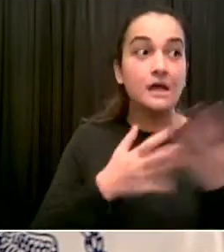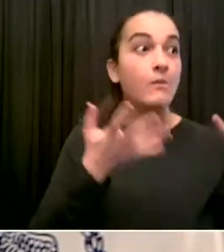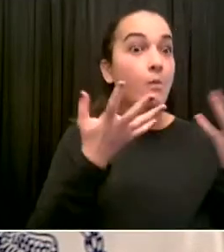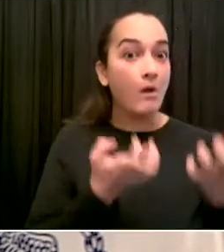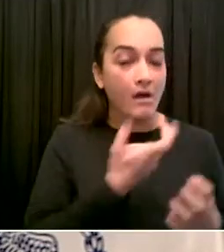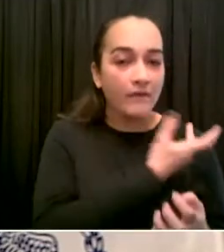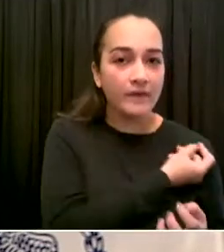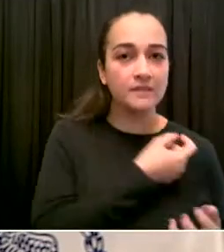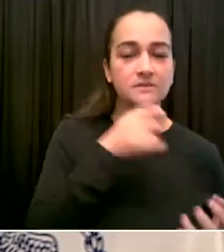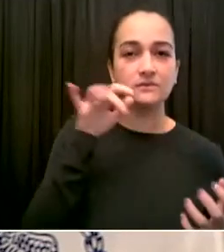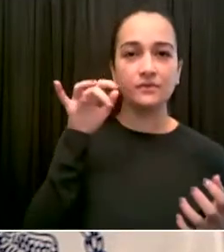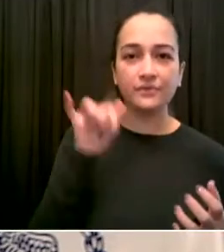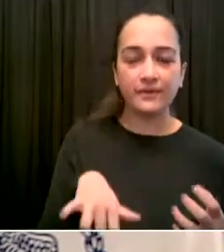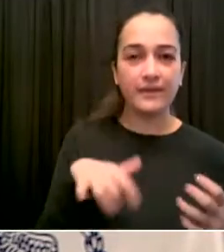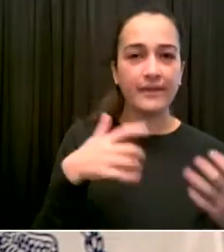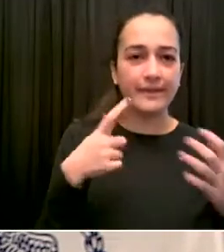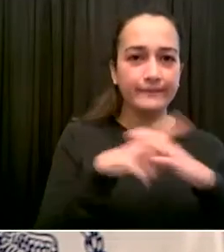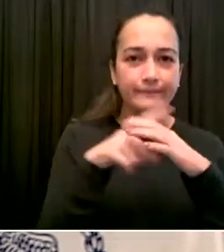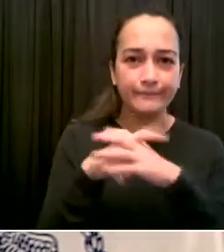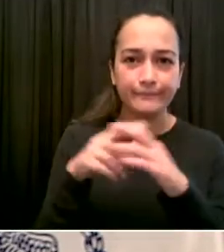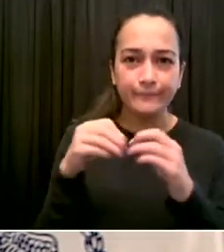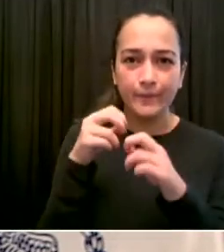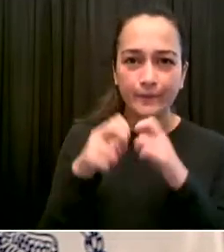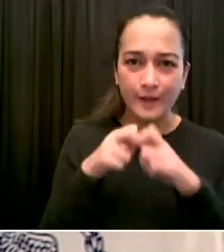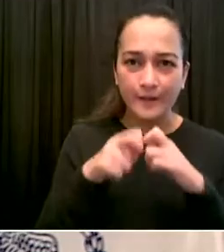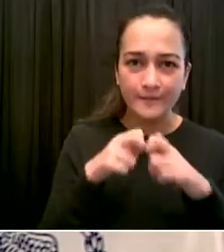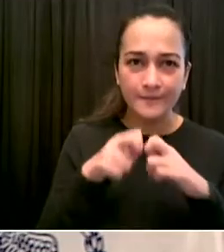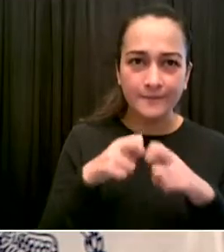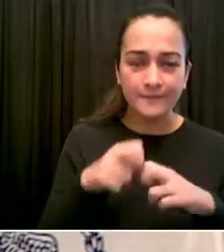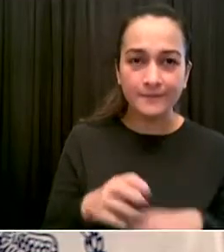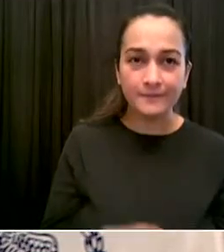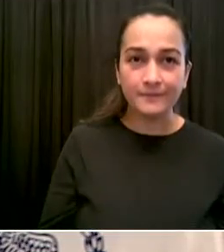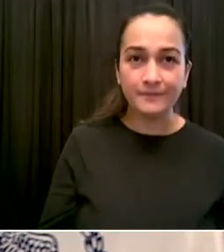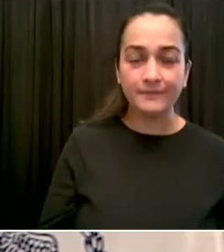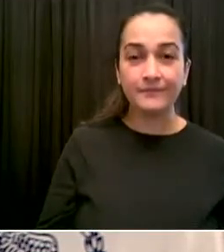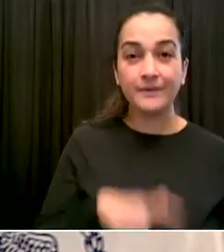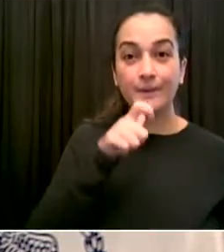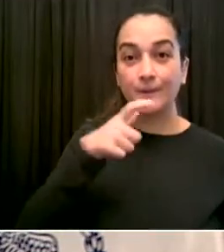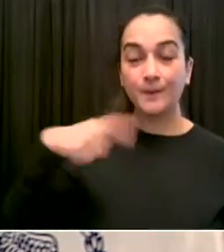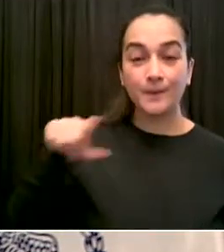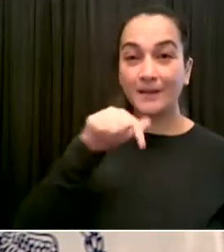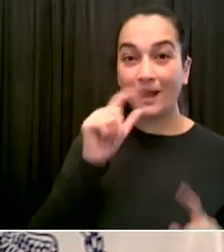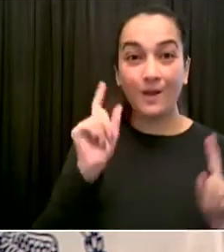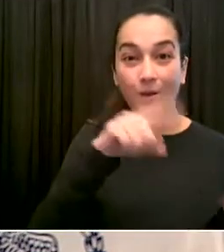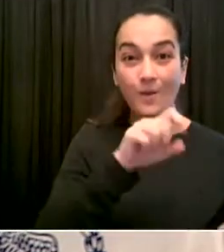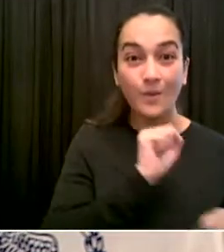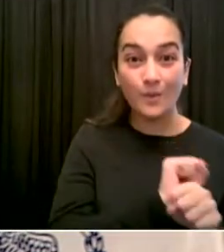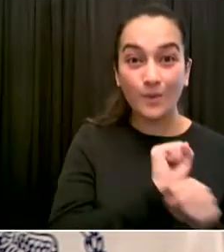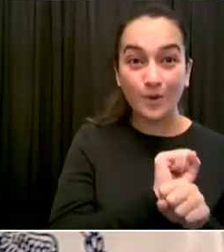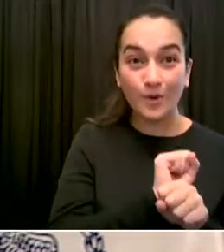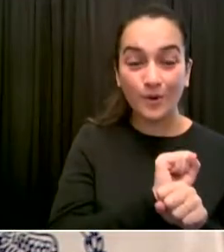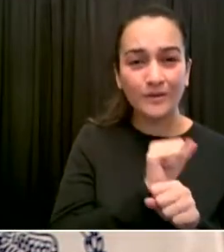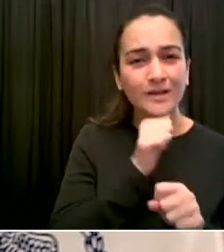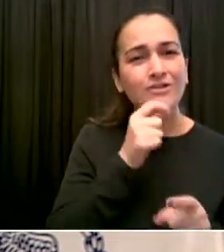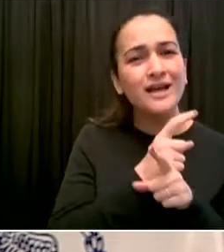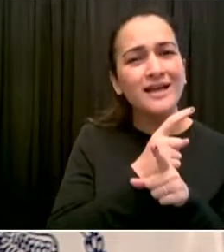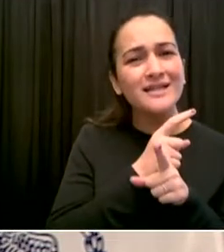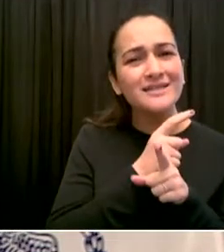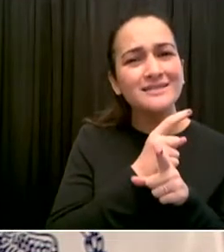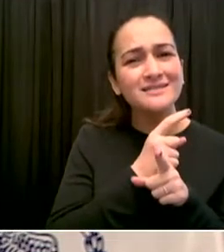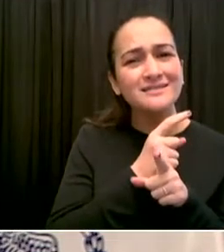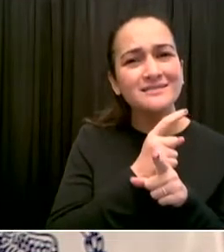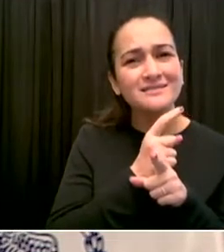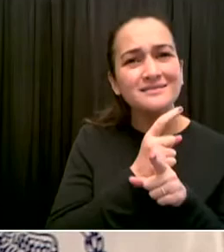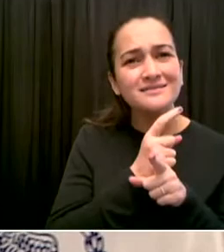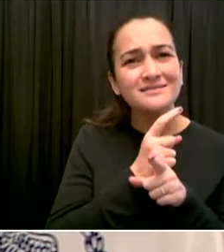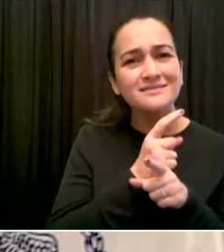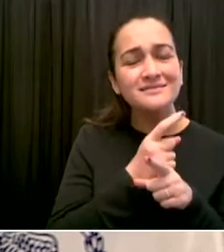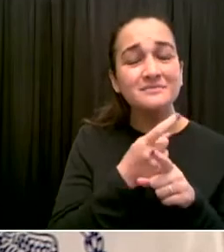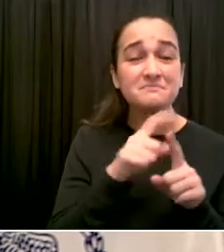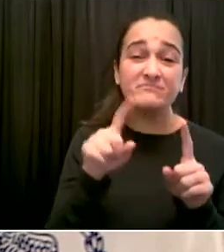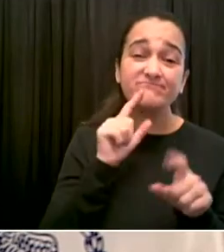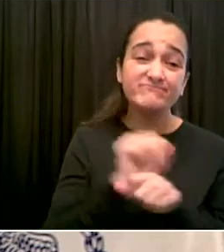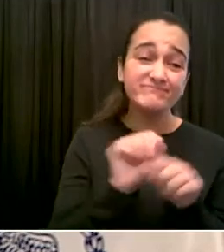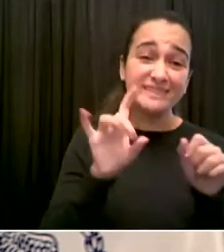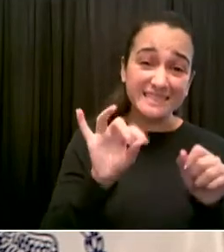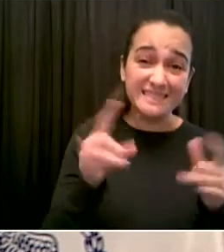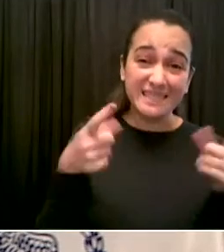QUARTERS, DISCOURAGING PEOPLE